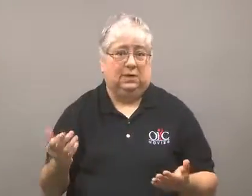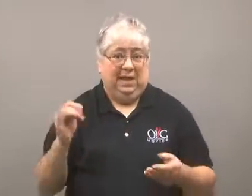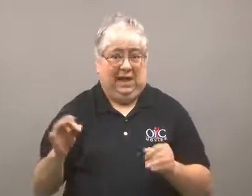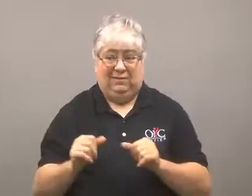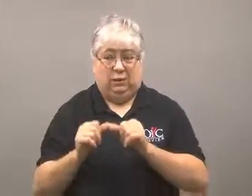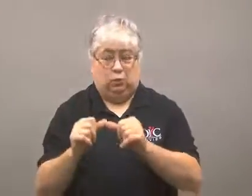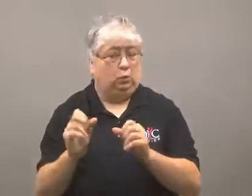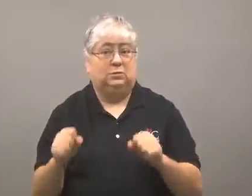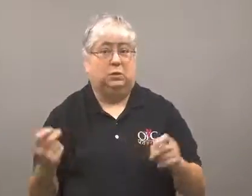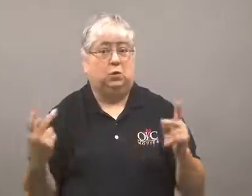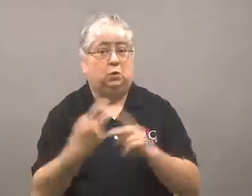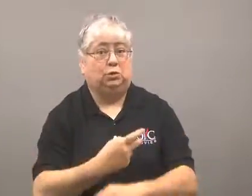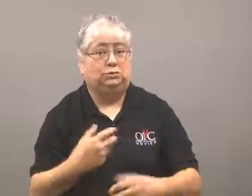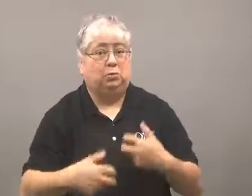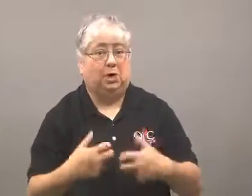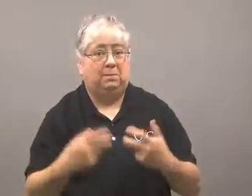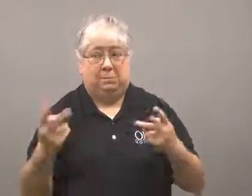If collection continues, that could create more problems.